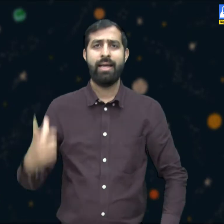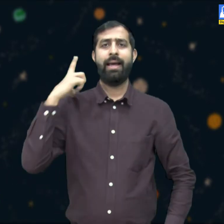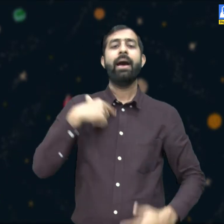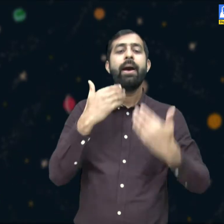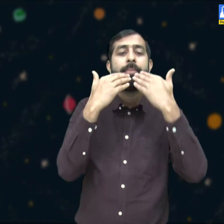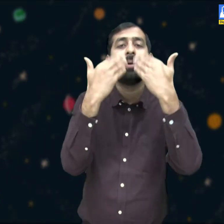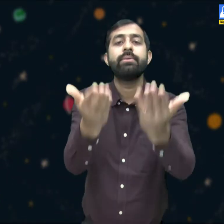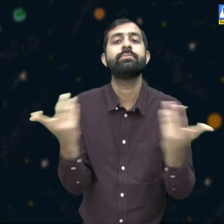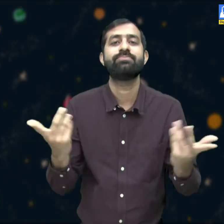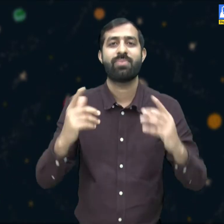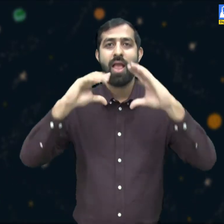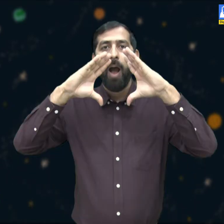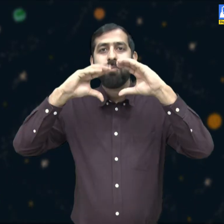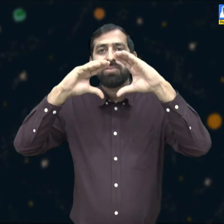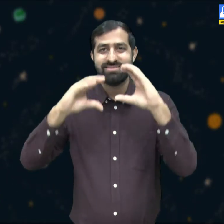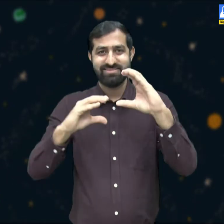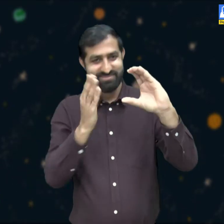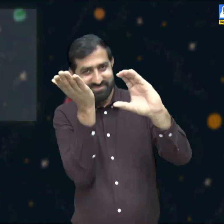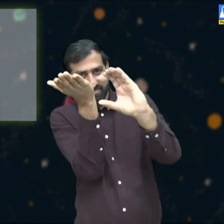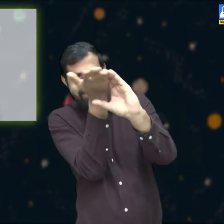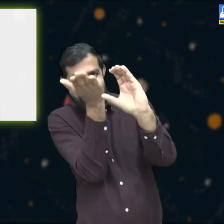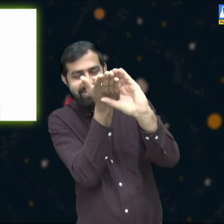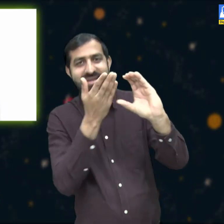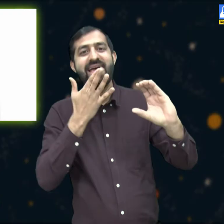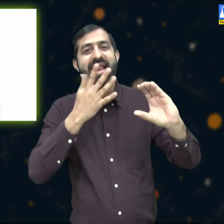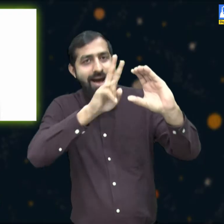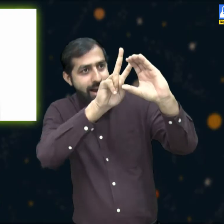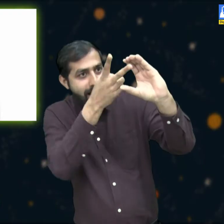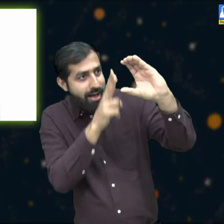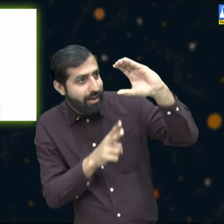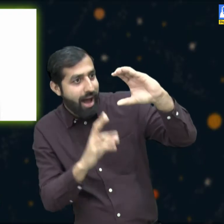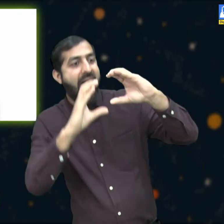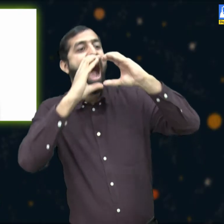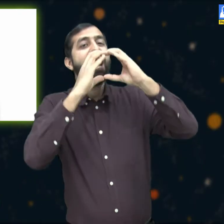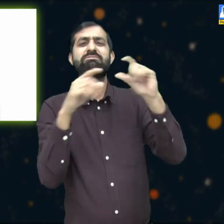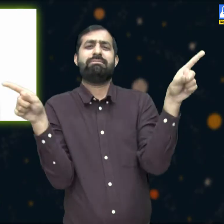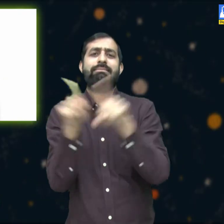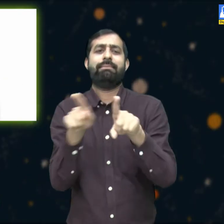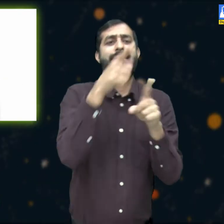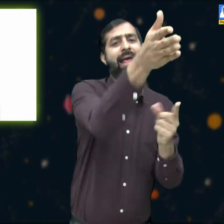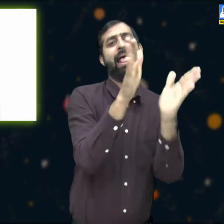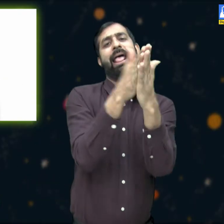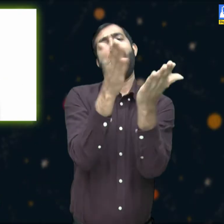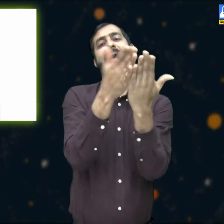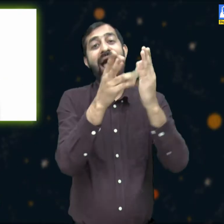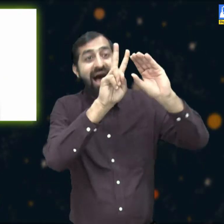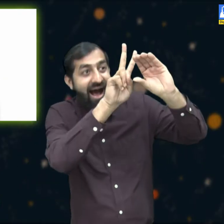Since earth creatures are always eating the place in which you find yourself is undoubtedly a crude refreshment stand.